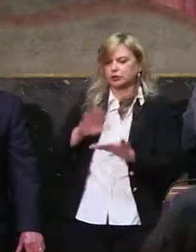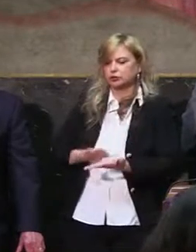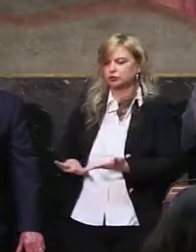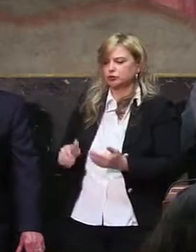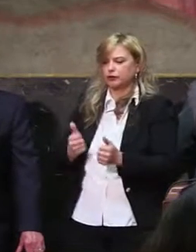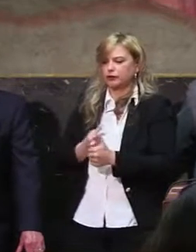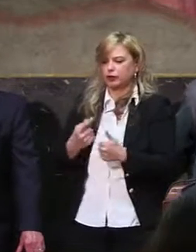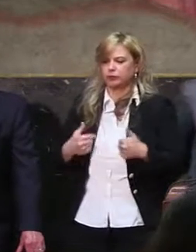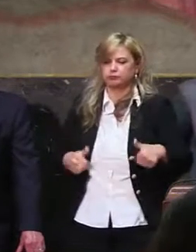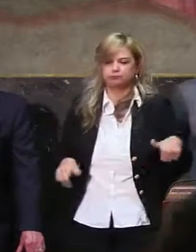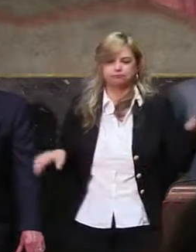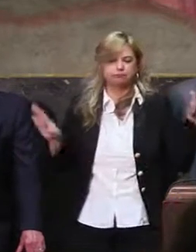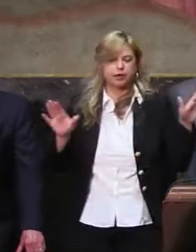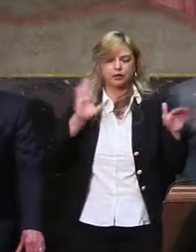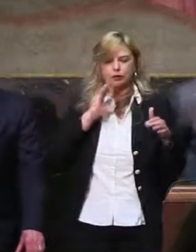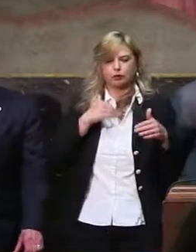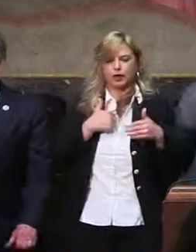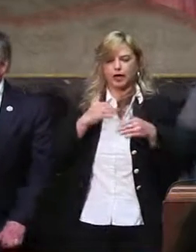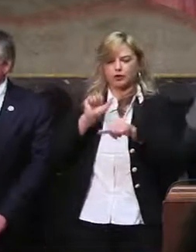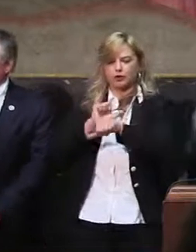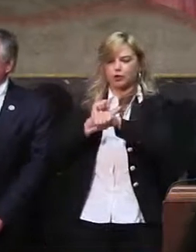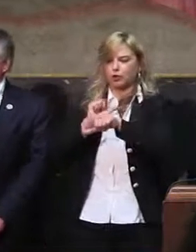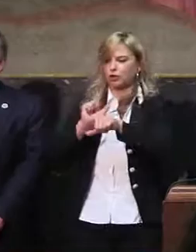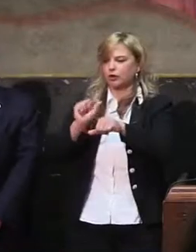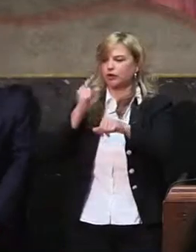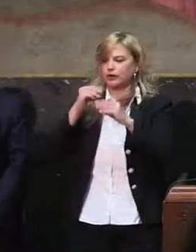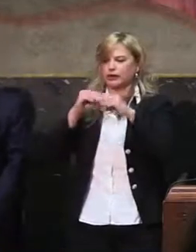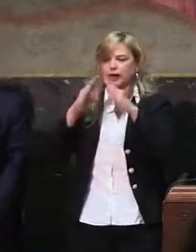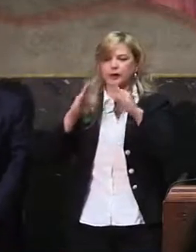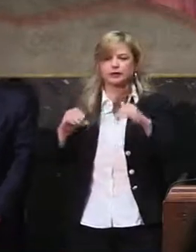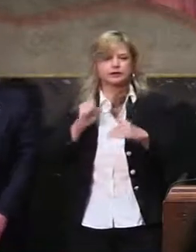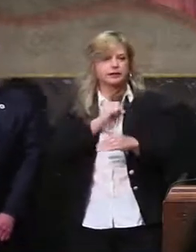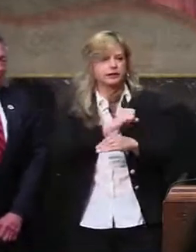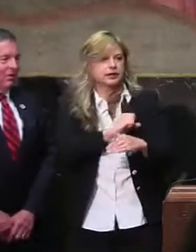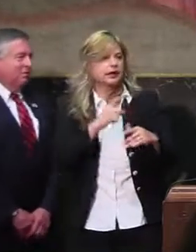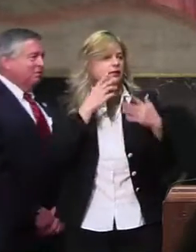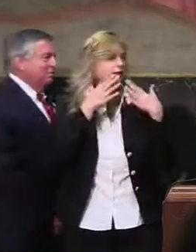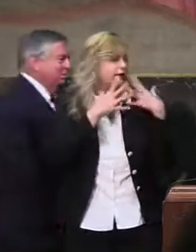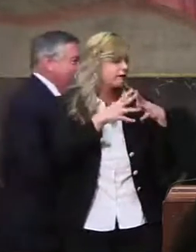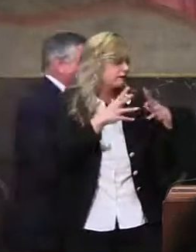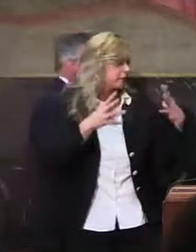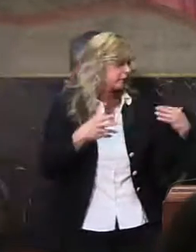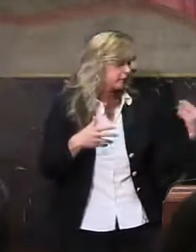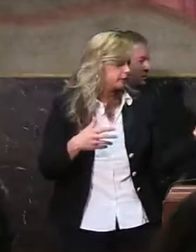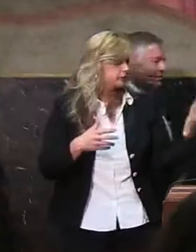you've got work to do in the house and in the Senate Thank you all very much, we`re going to give y`all a few